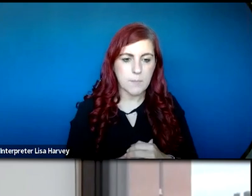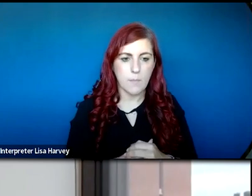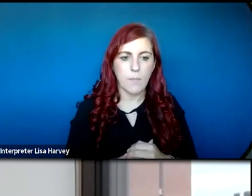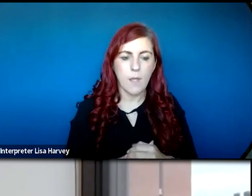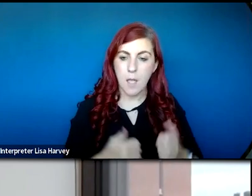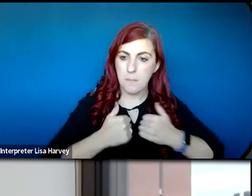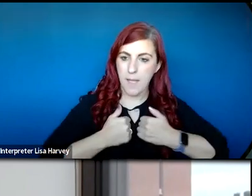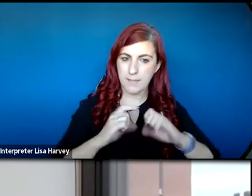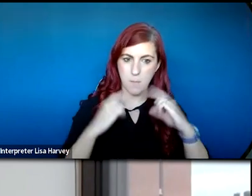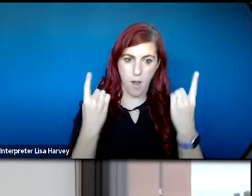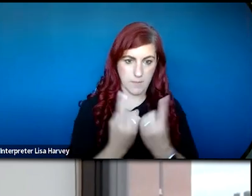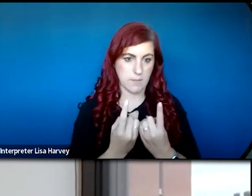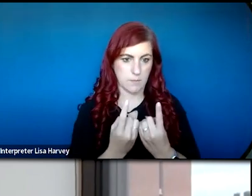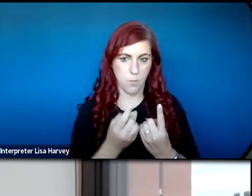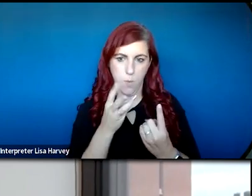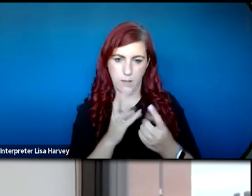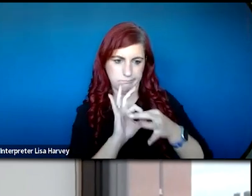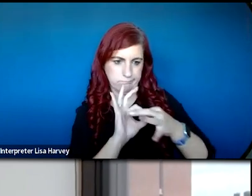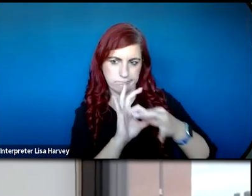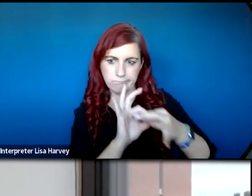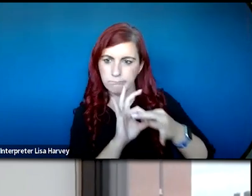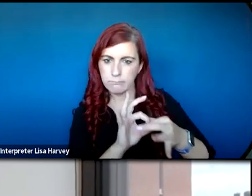My department and I will work to ensure that the well-being of people with